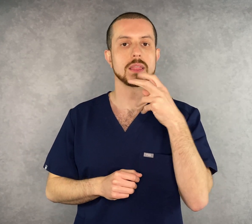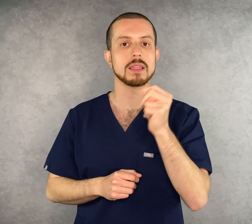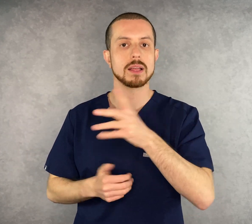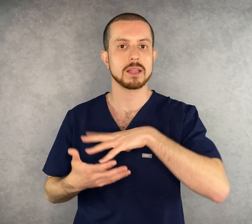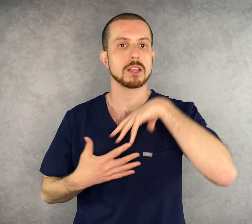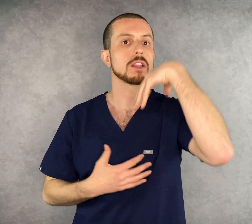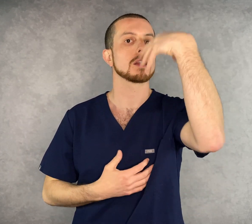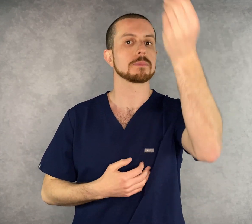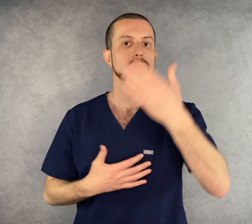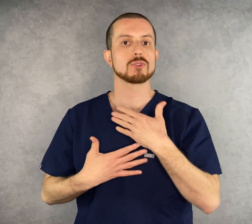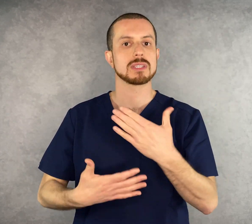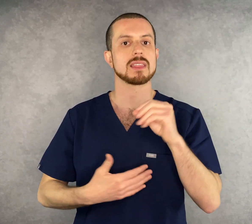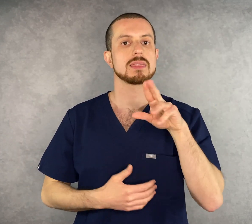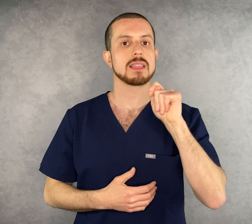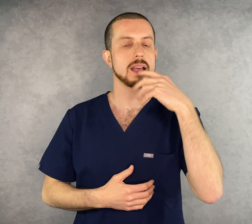and is then breathed out.